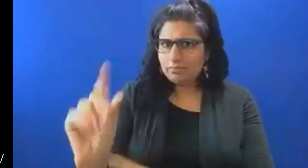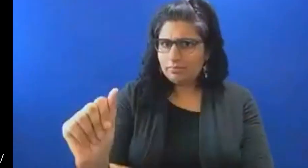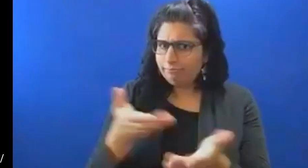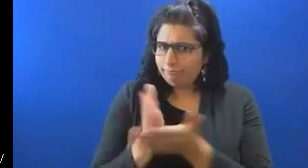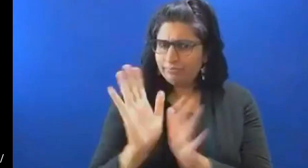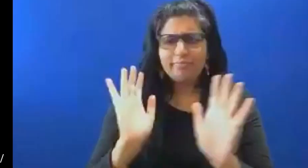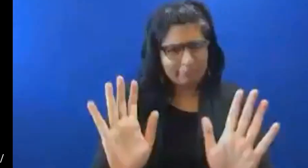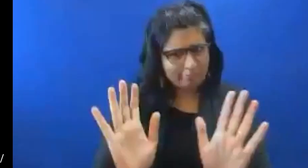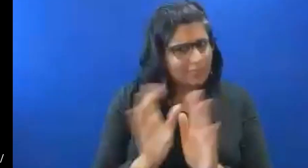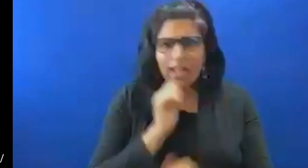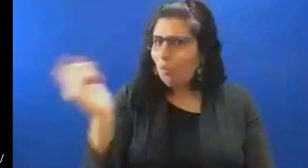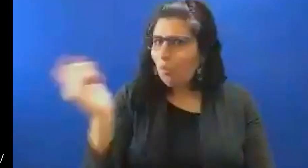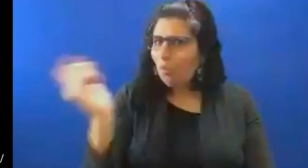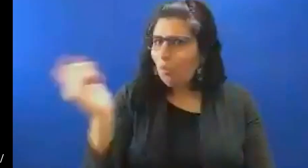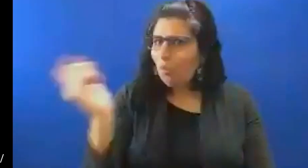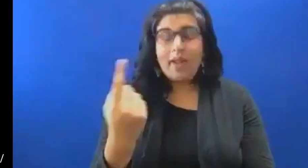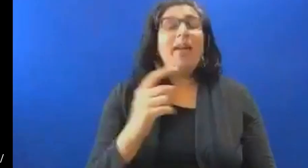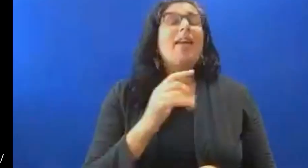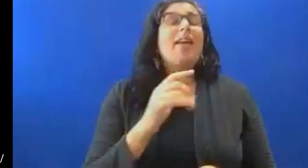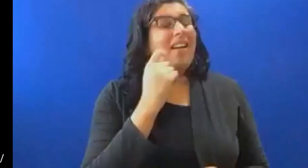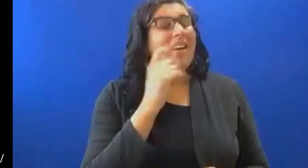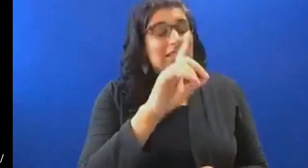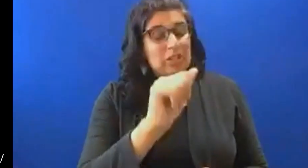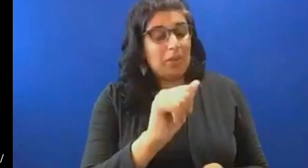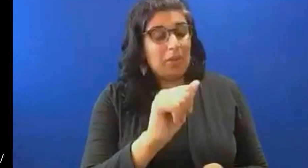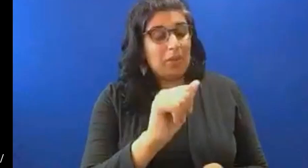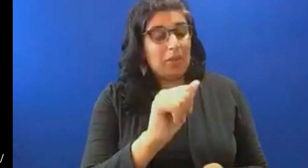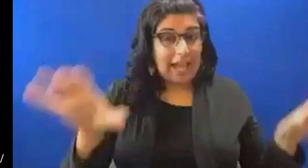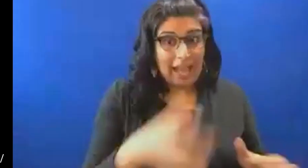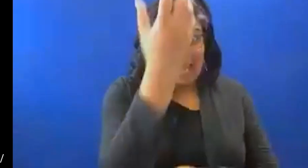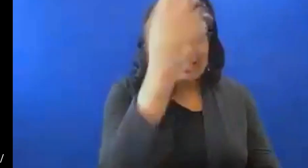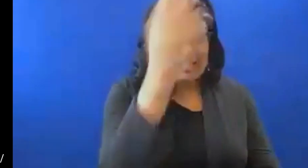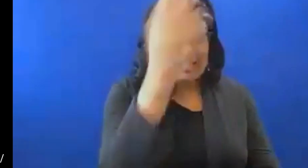It's not as though disability activism just suddenly sprung up in the early 1990s. Right?